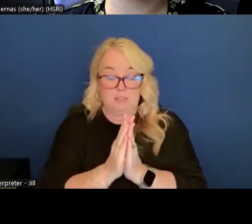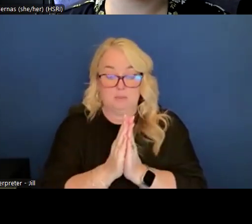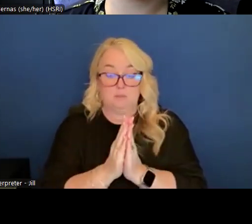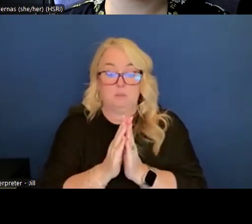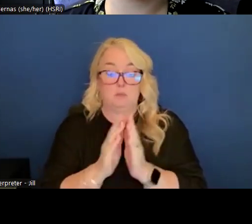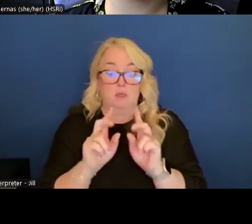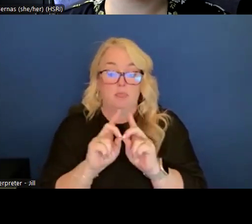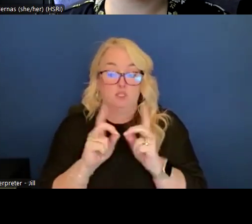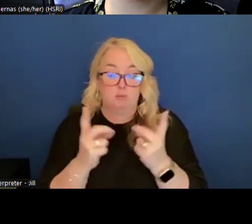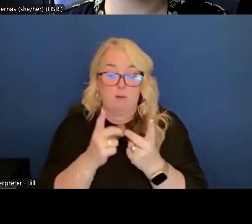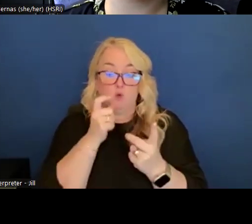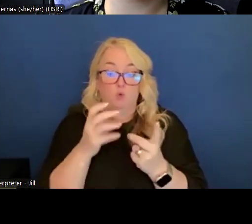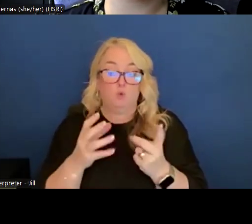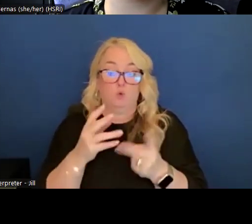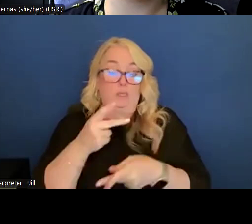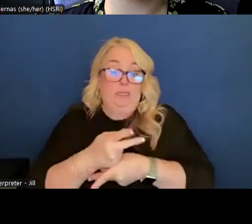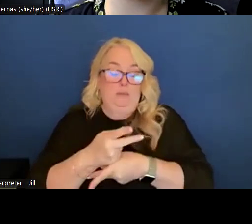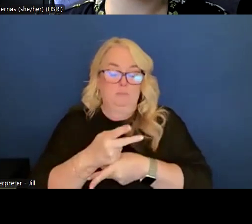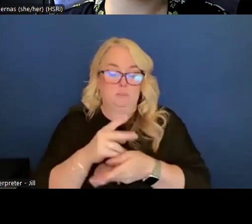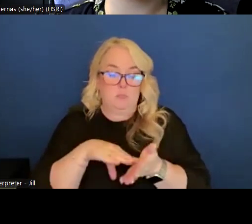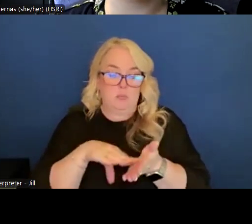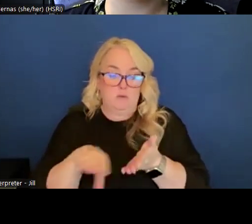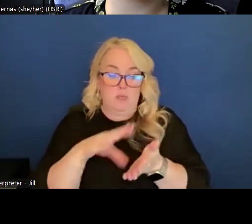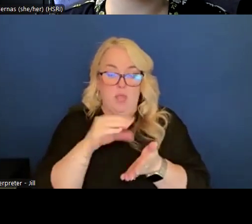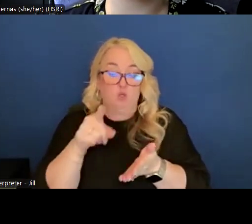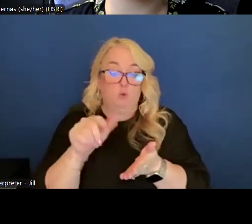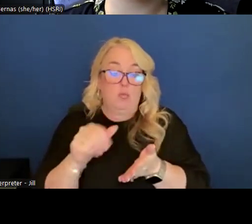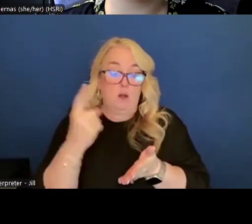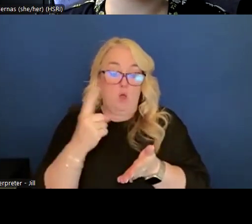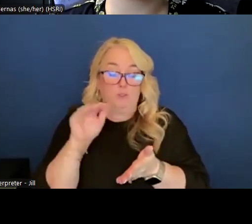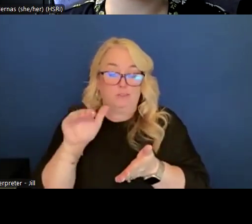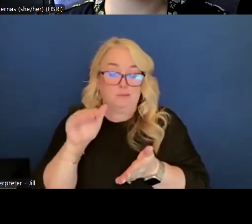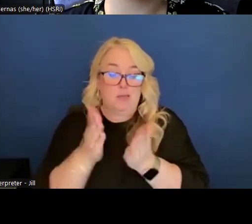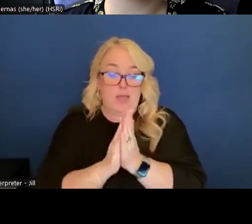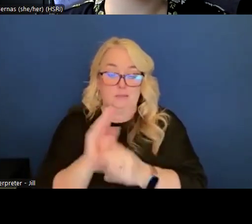houses the waiver. You can always question Medicaid, and see you know if they could point you in the direction of where